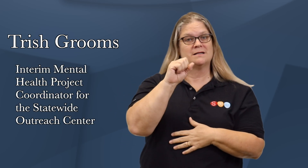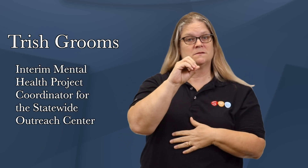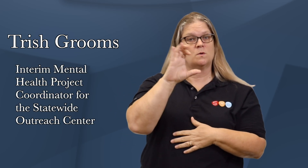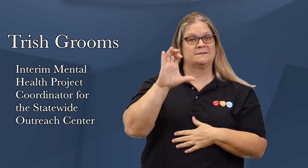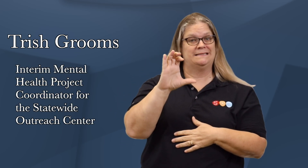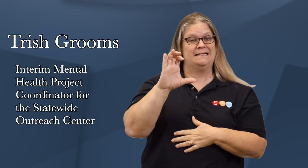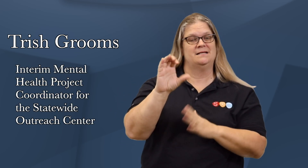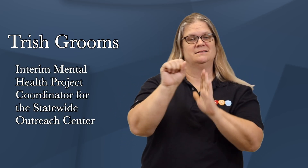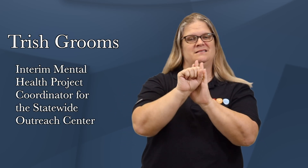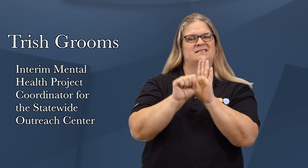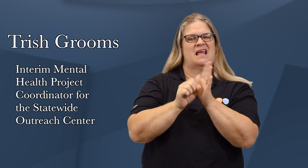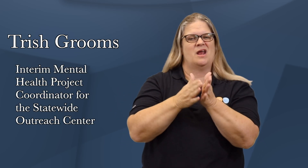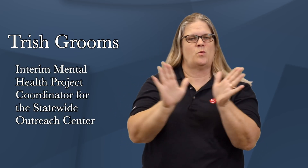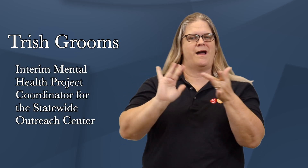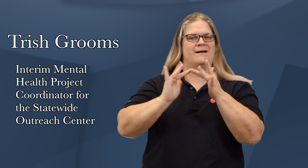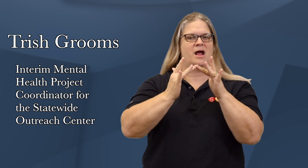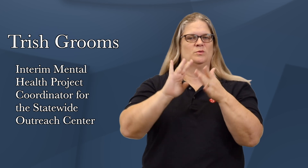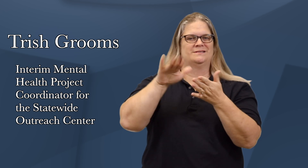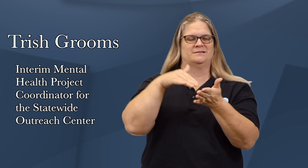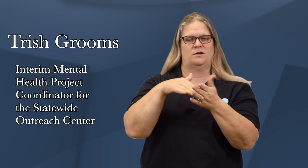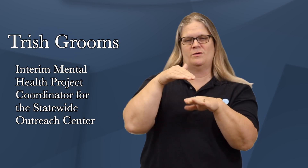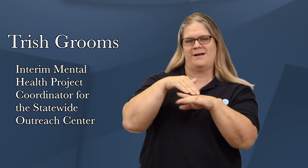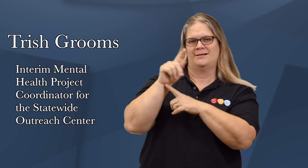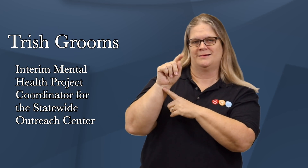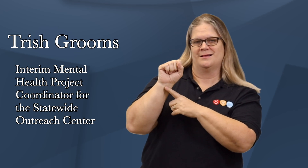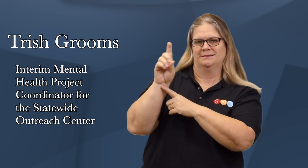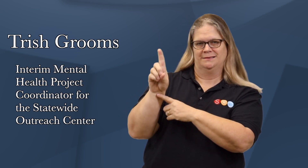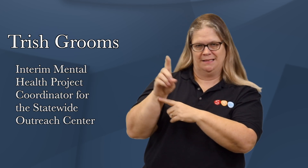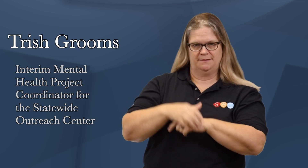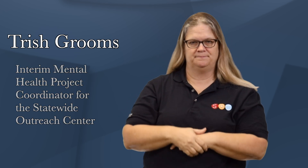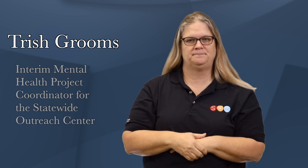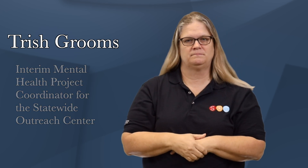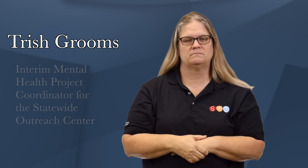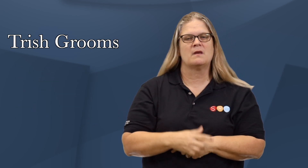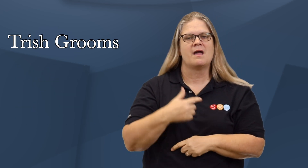the Statewide Outreach Center at Texas School for the Deaf.